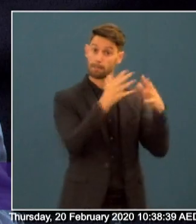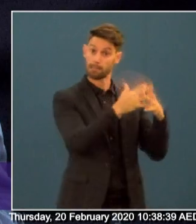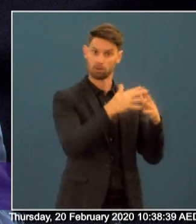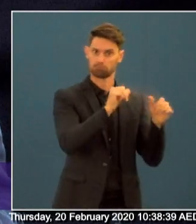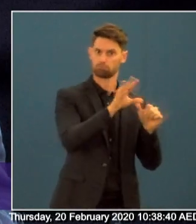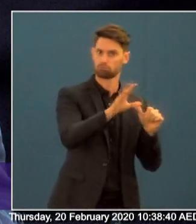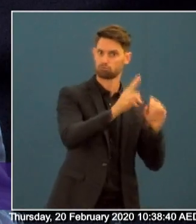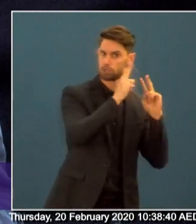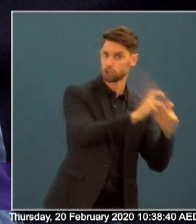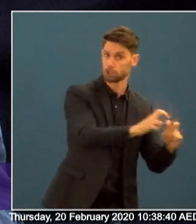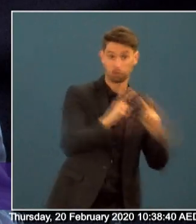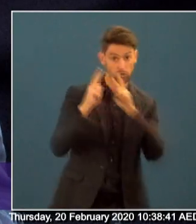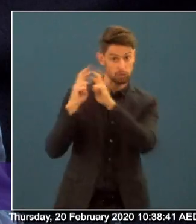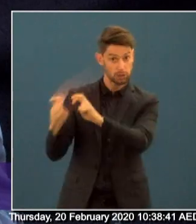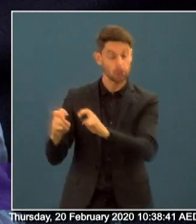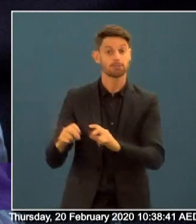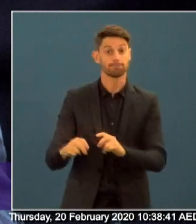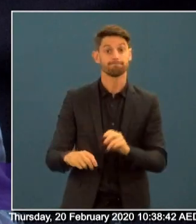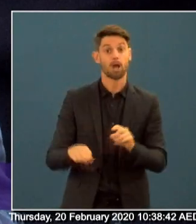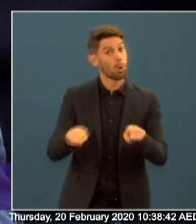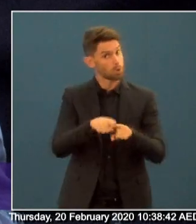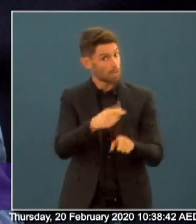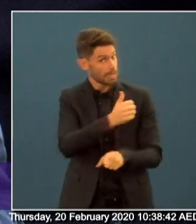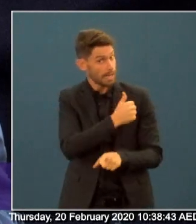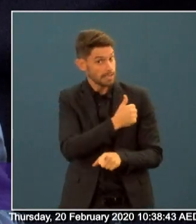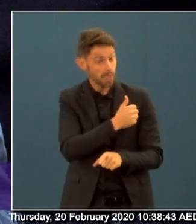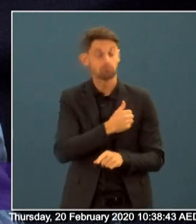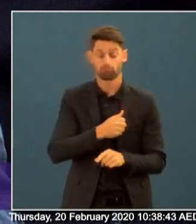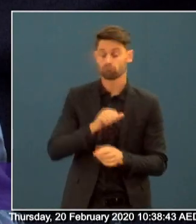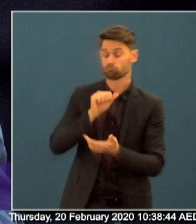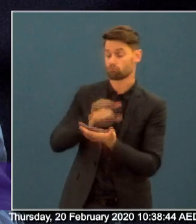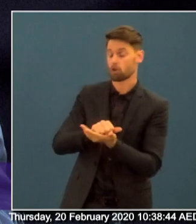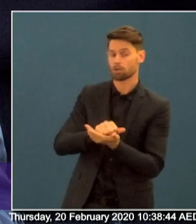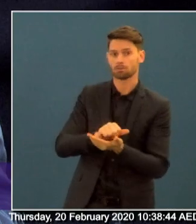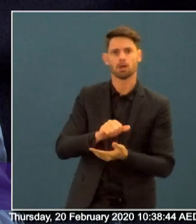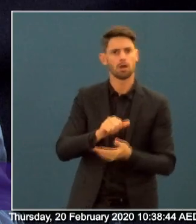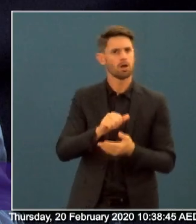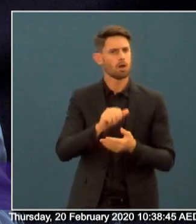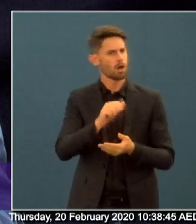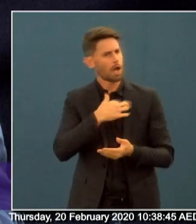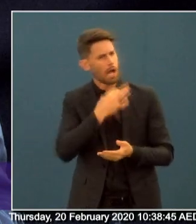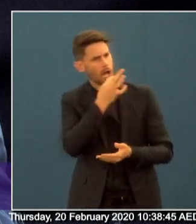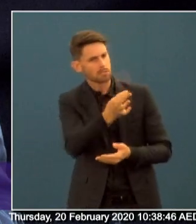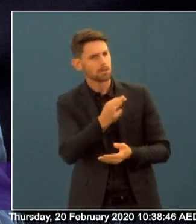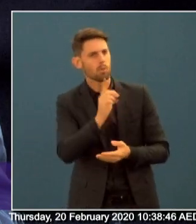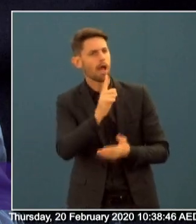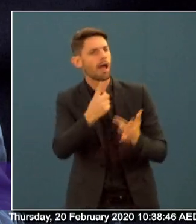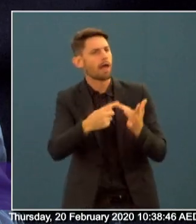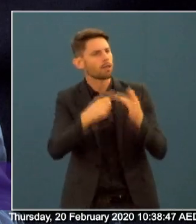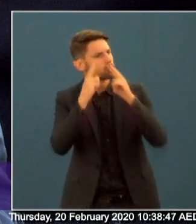There's also some research in Canada. Yes. But, beyond that, what are the other sources of research that you've found helpful internationally?